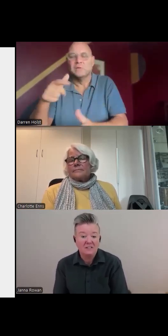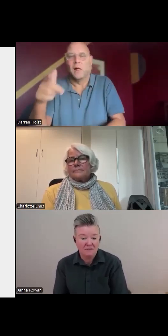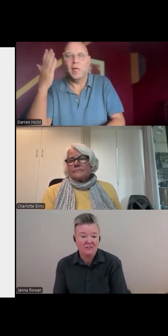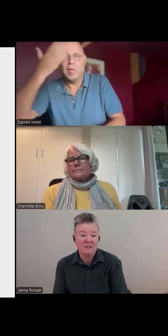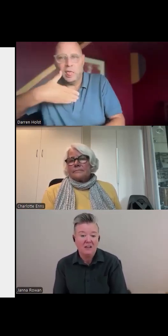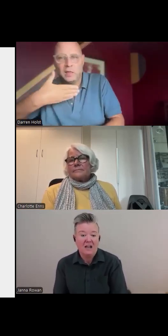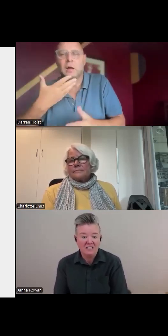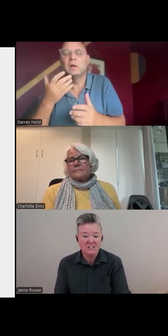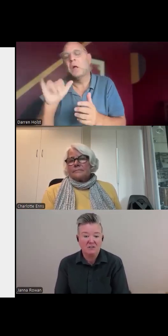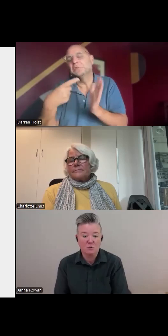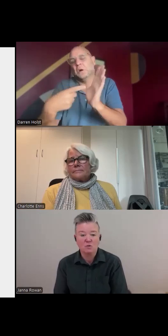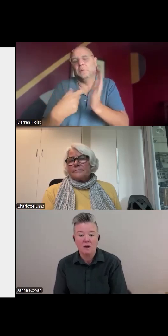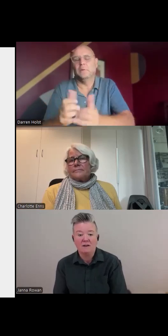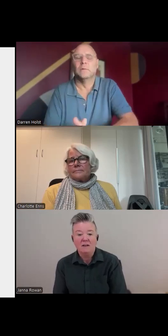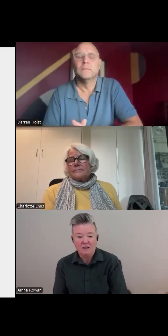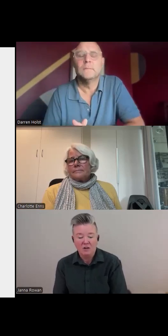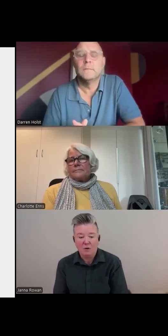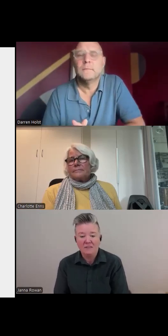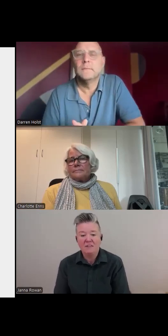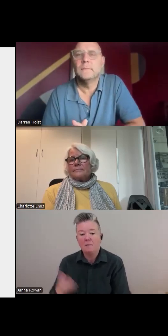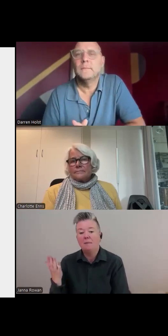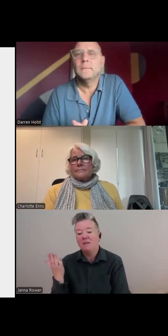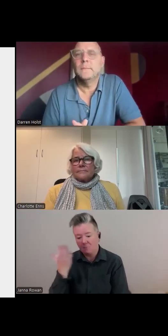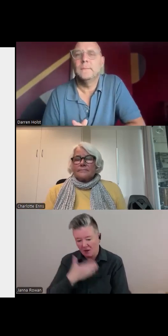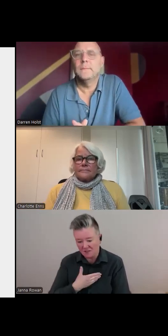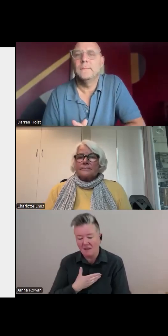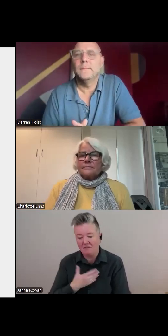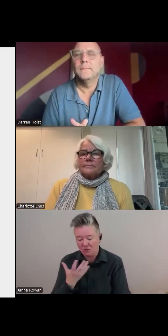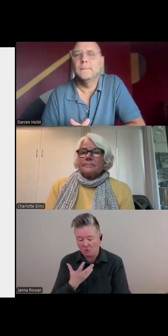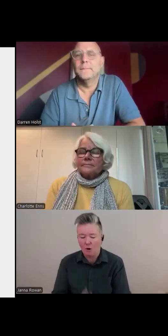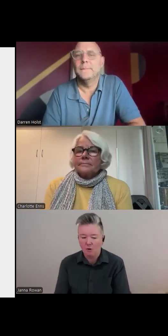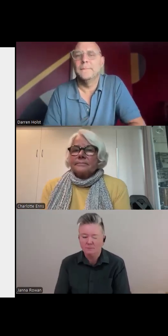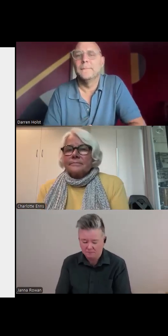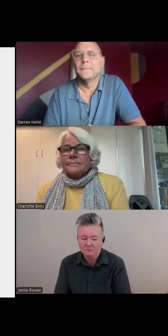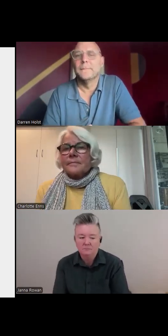which negation you have to fit the idea as far as which one, you know, that they may miss because of